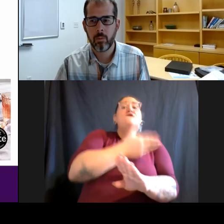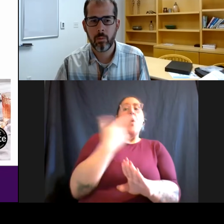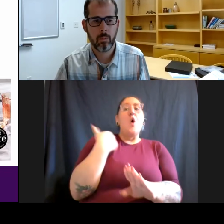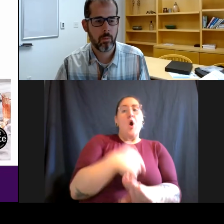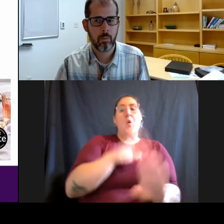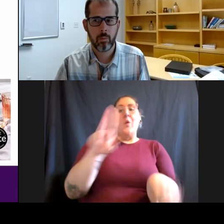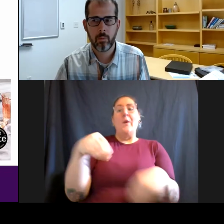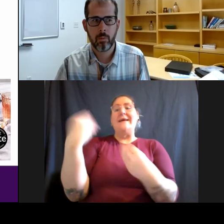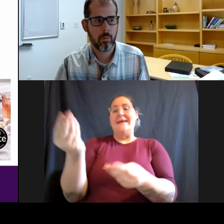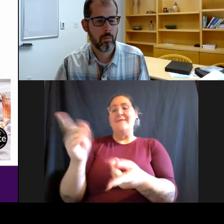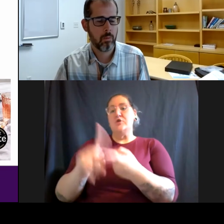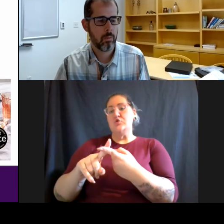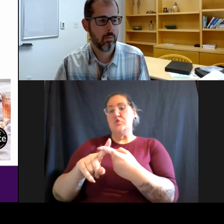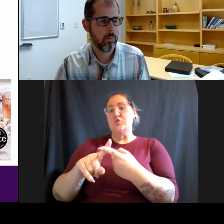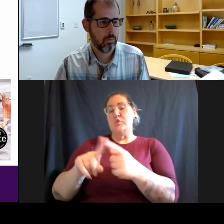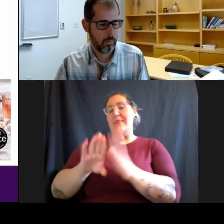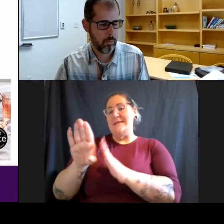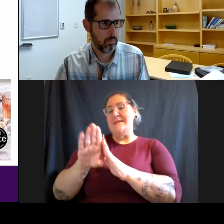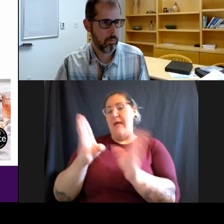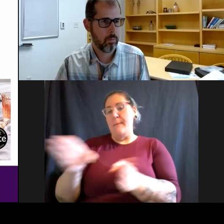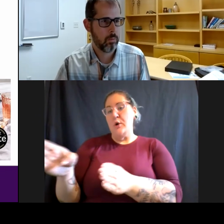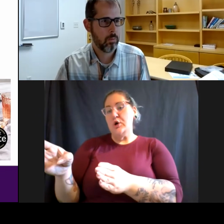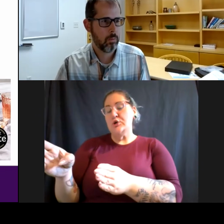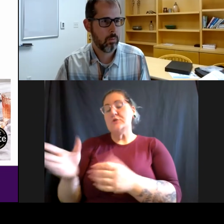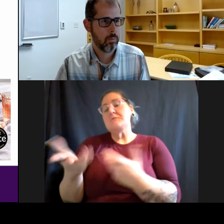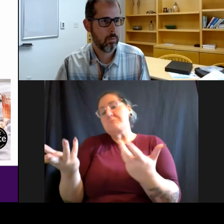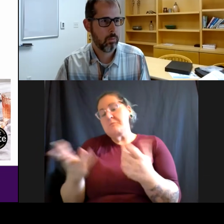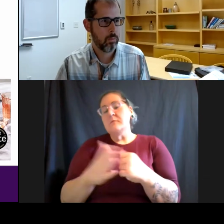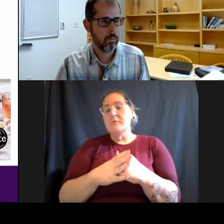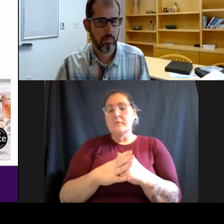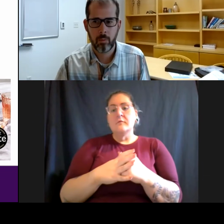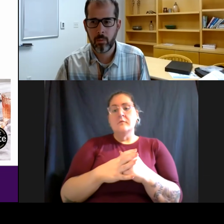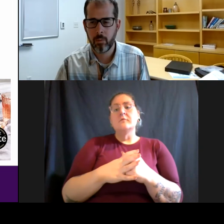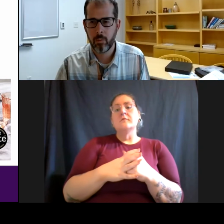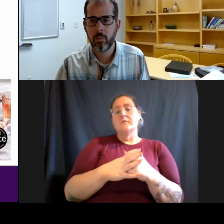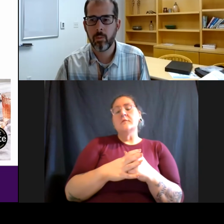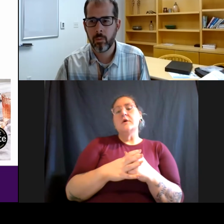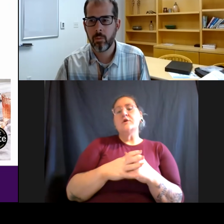to the developer requirements, I should say. So, it's a subset of perhaps over the other